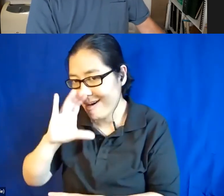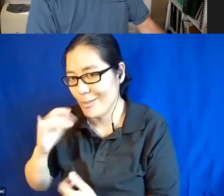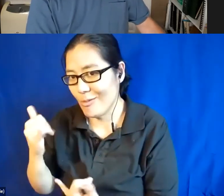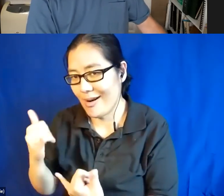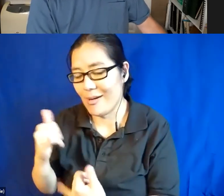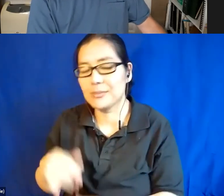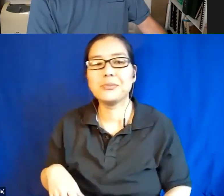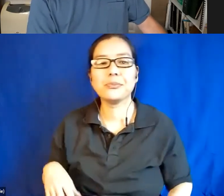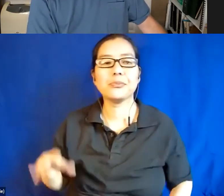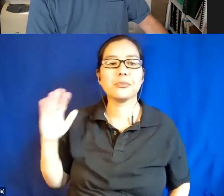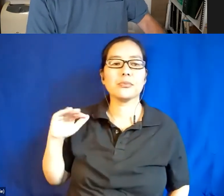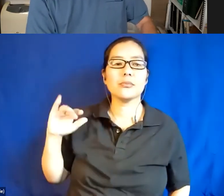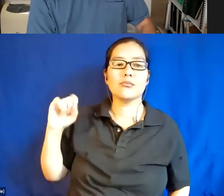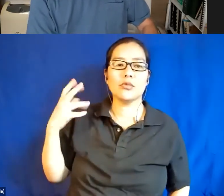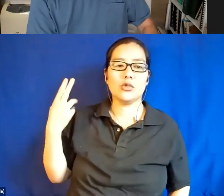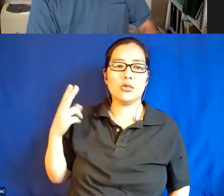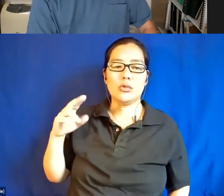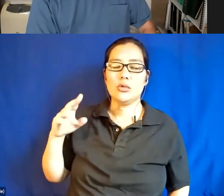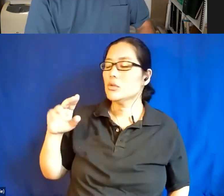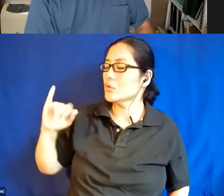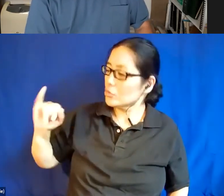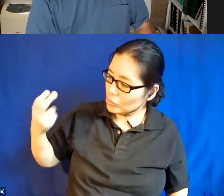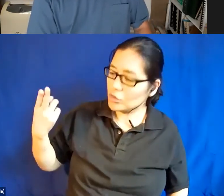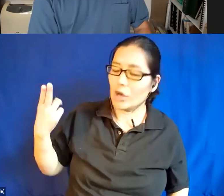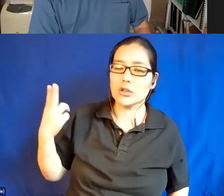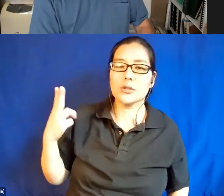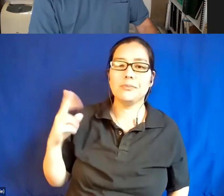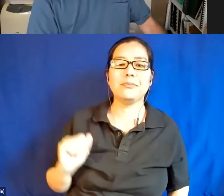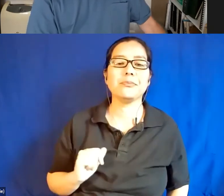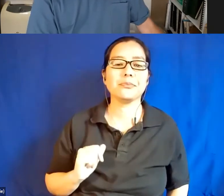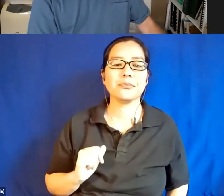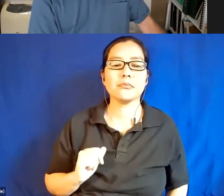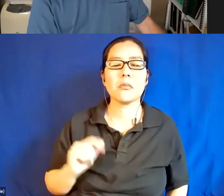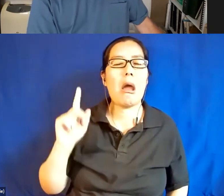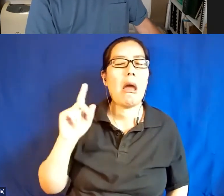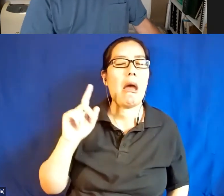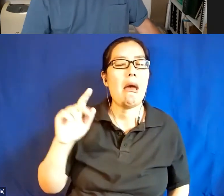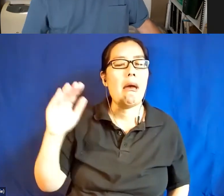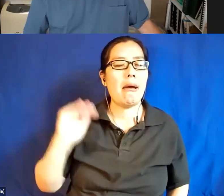to open up. I'm going to ask another question . And I'm going to ask